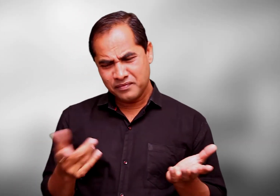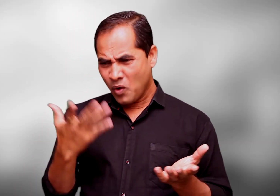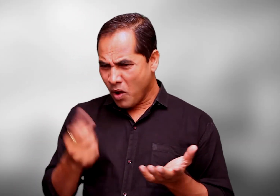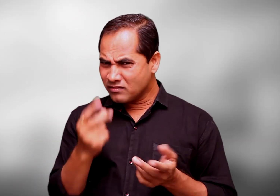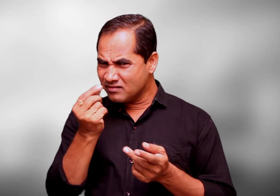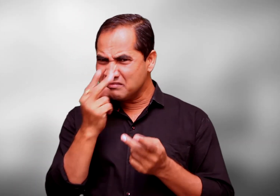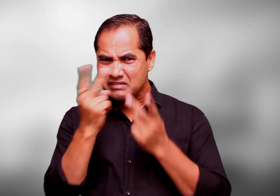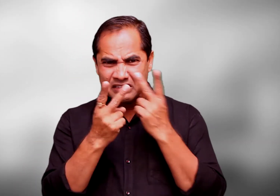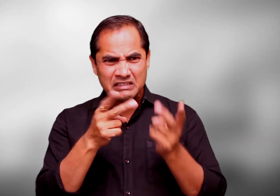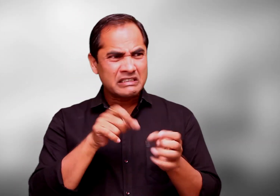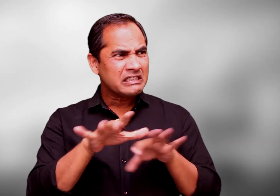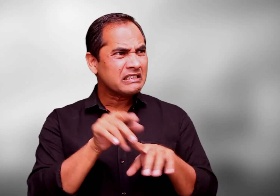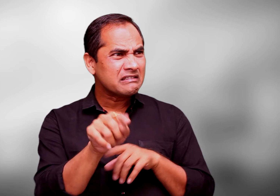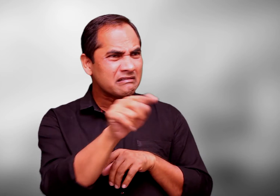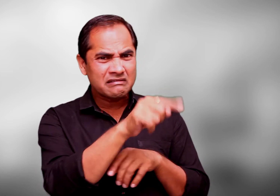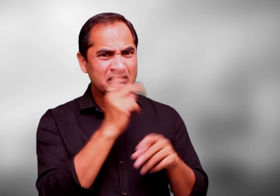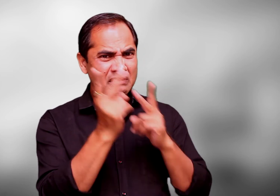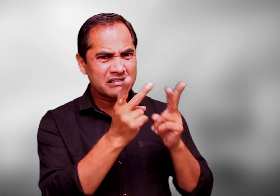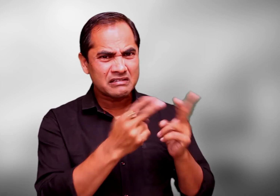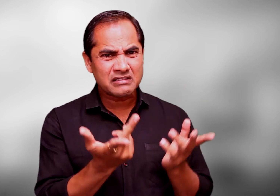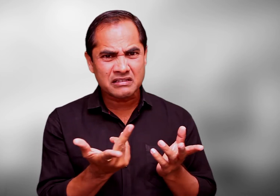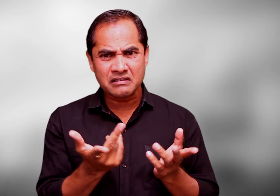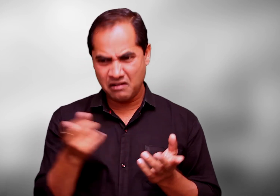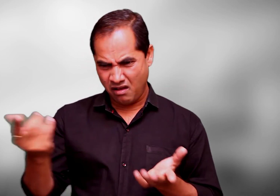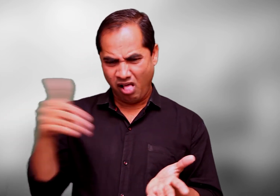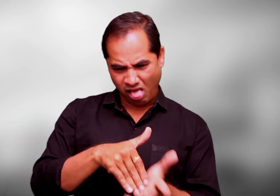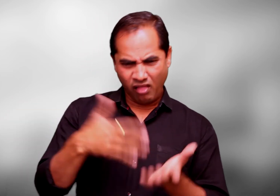look at the sights now that you're here?'